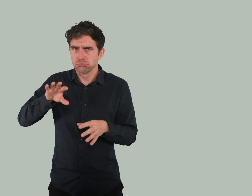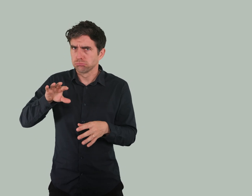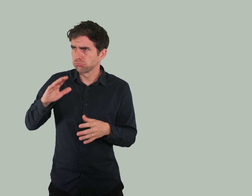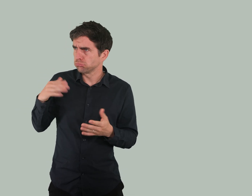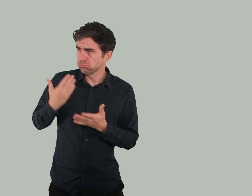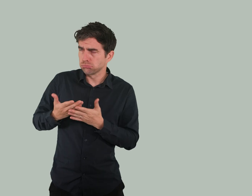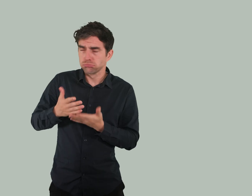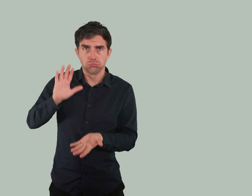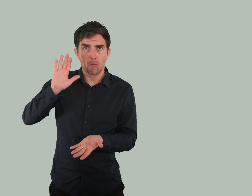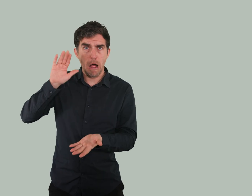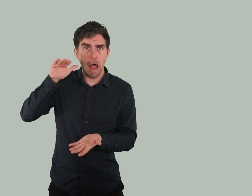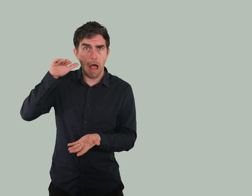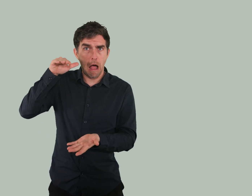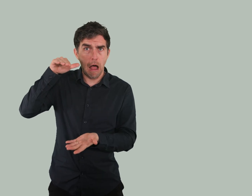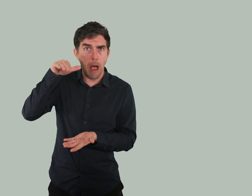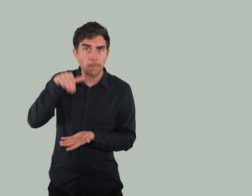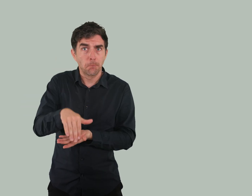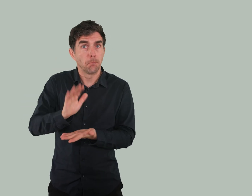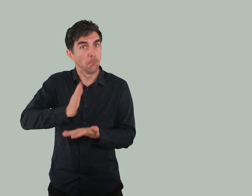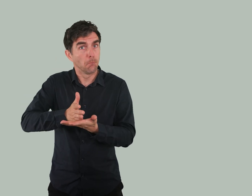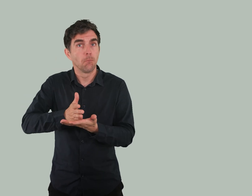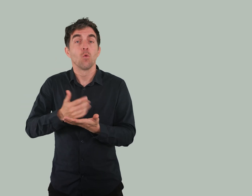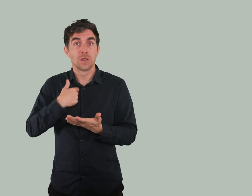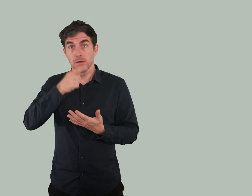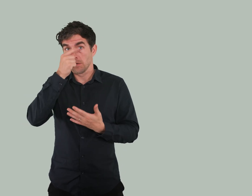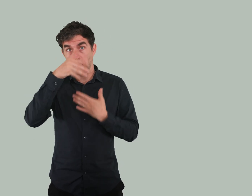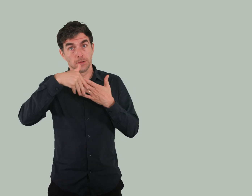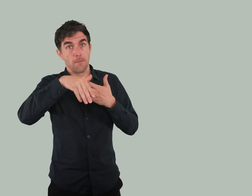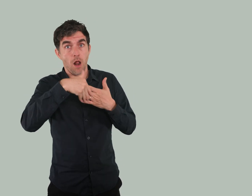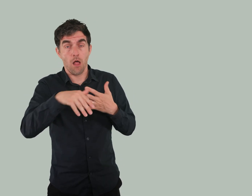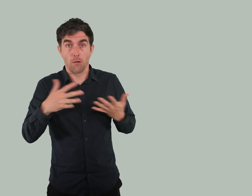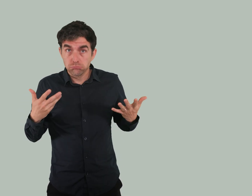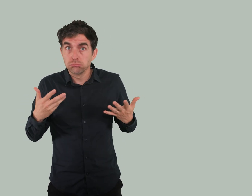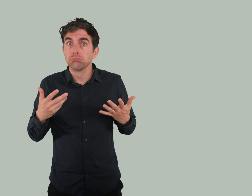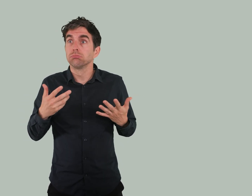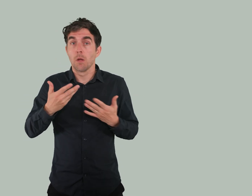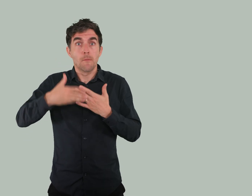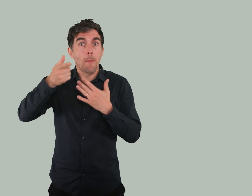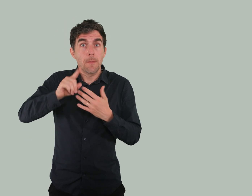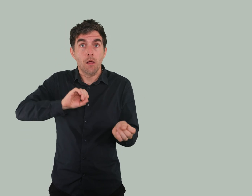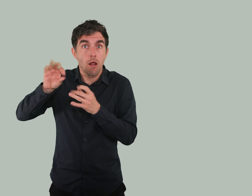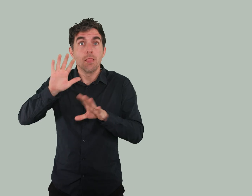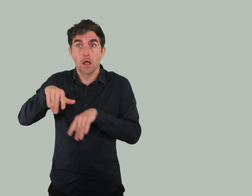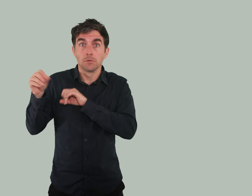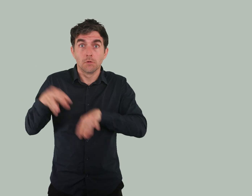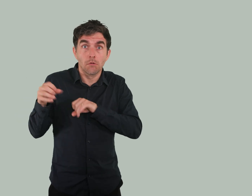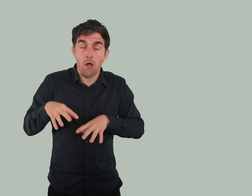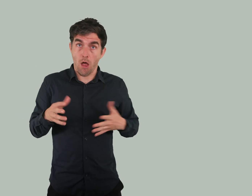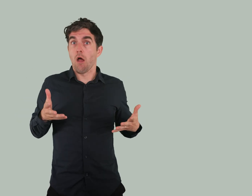has already fallen considerably. We could even be heading for a temporary period of net emigration.